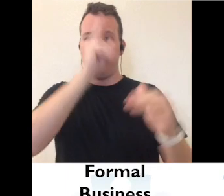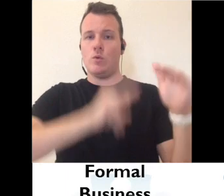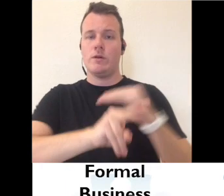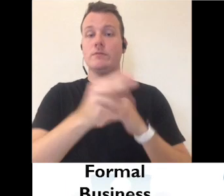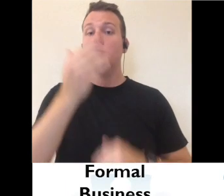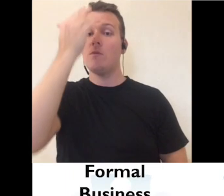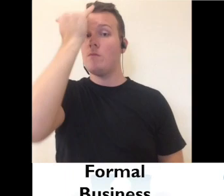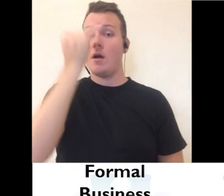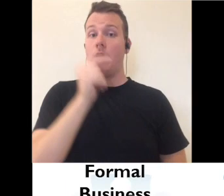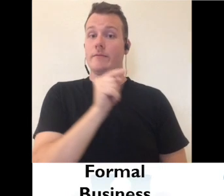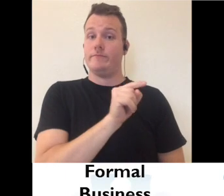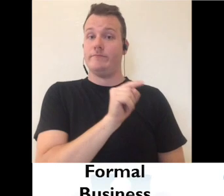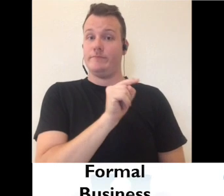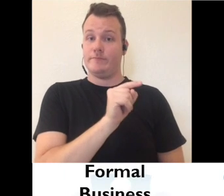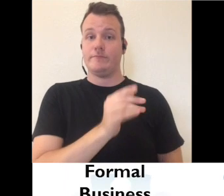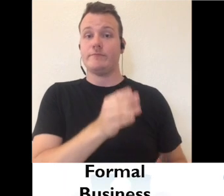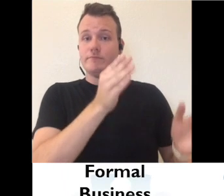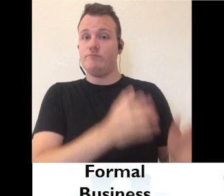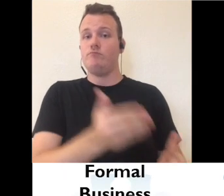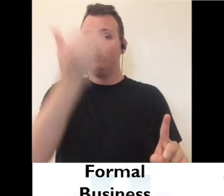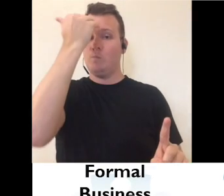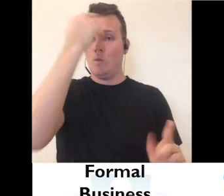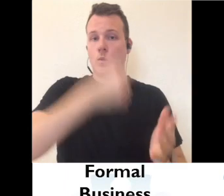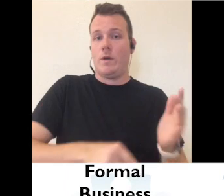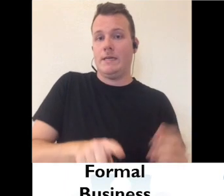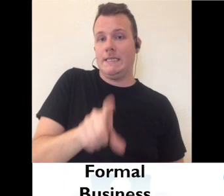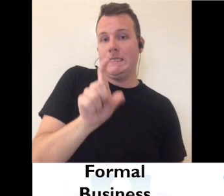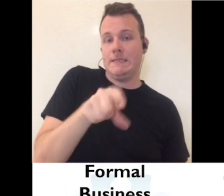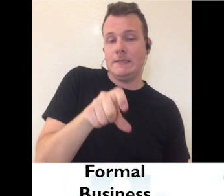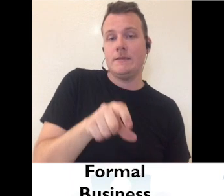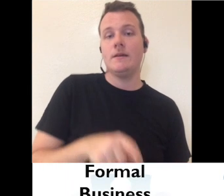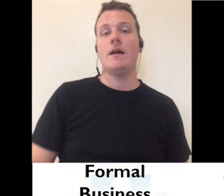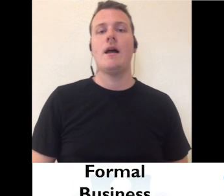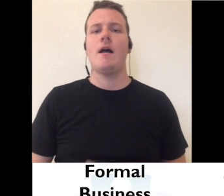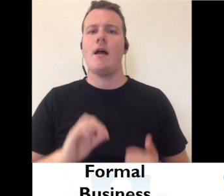need. They know how they're going to use it, they know what the possible benefits